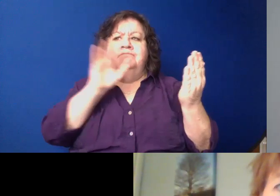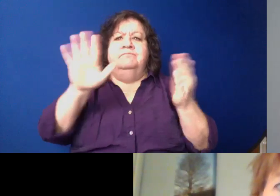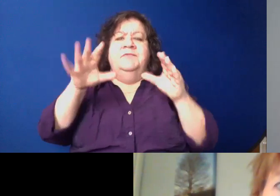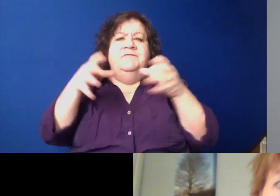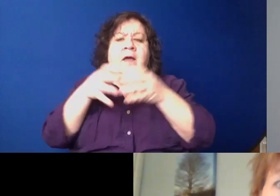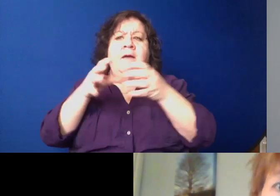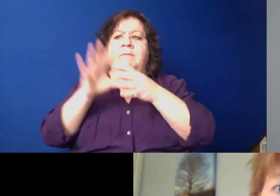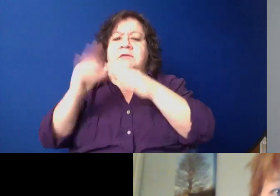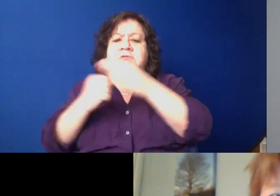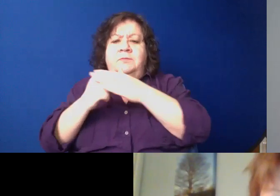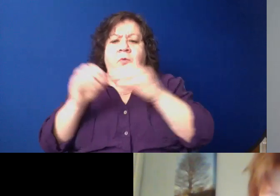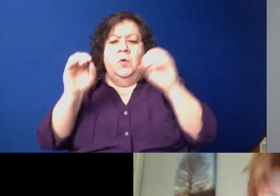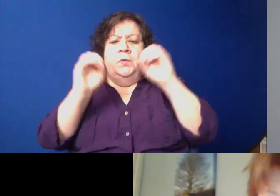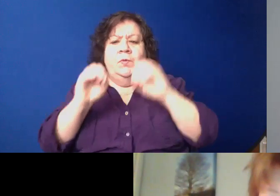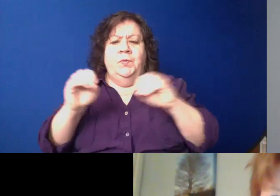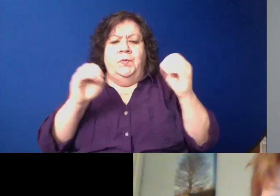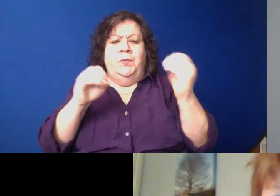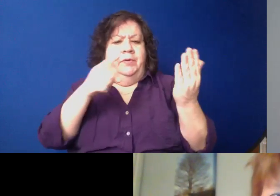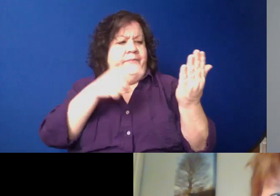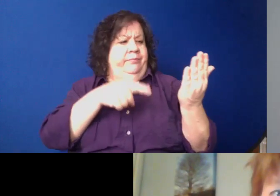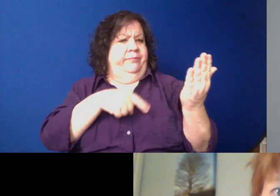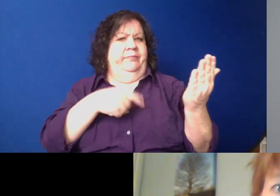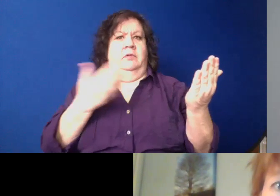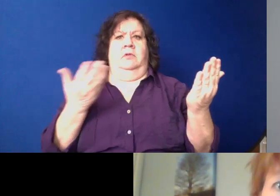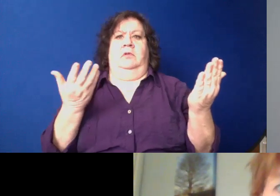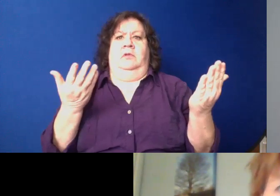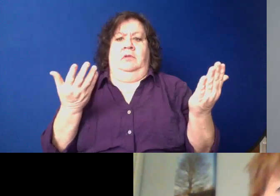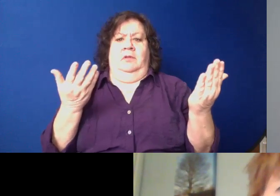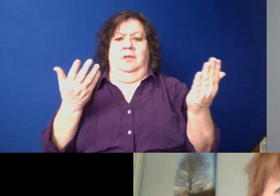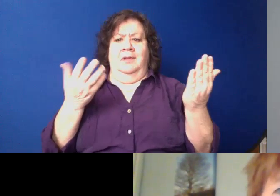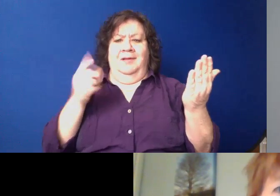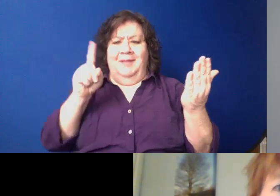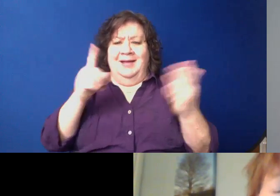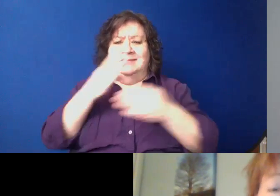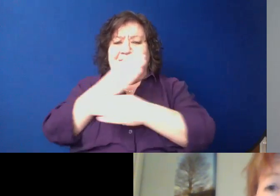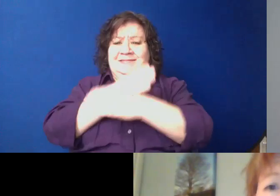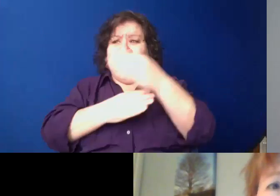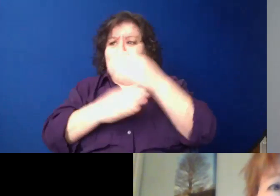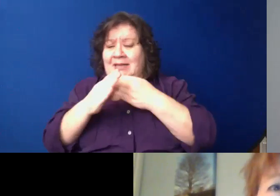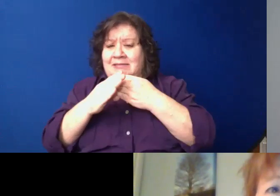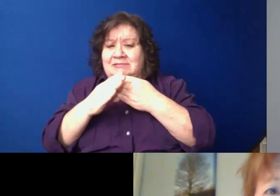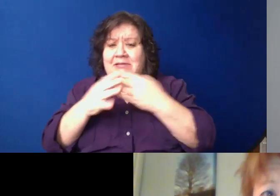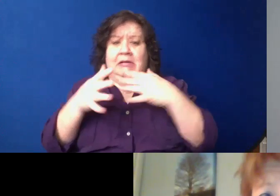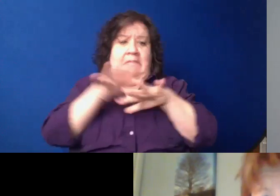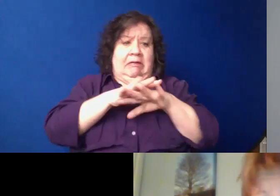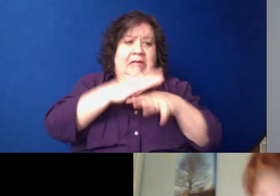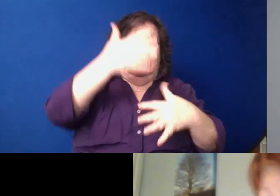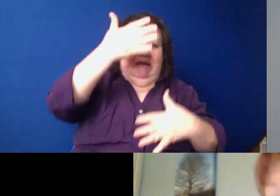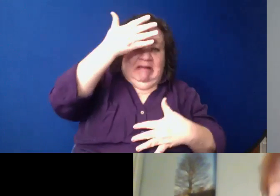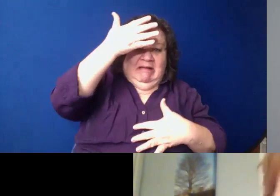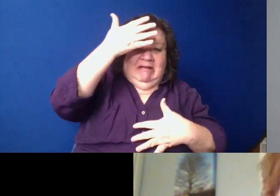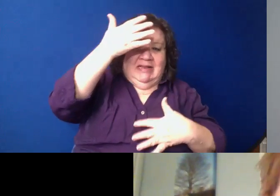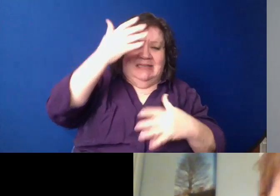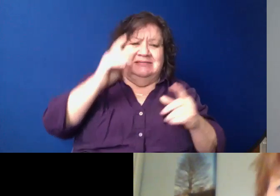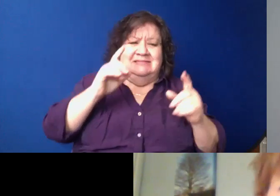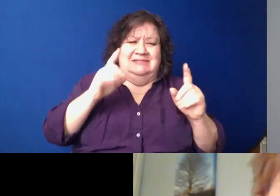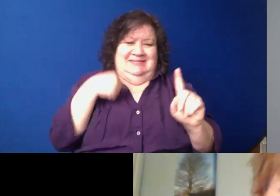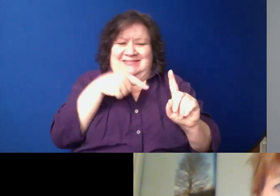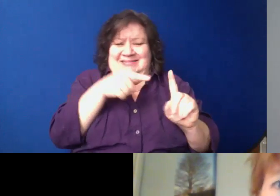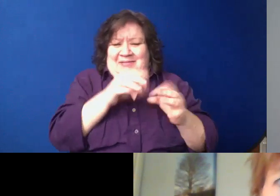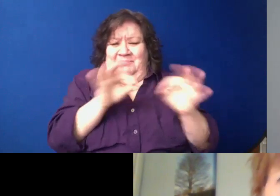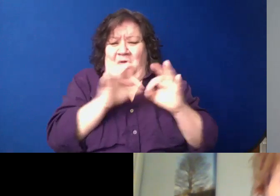were more exposed to the virus itself uh because of the lack of protective equipment